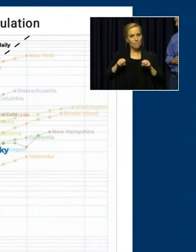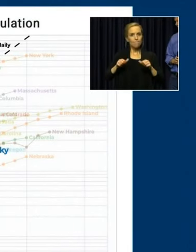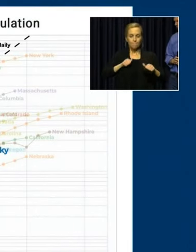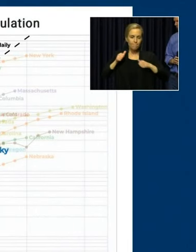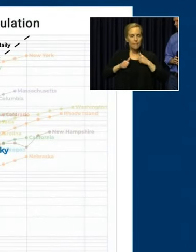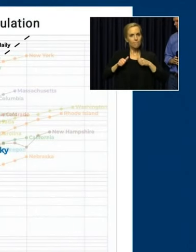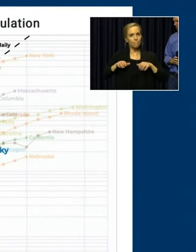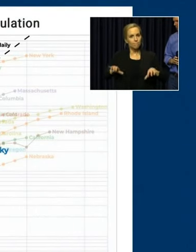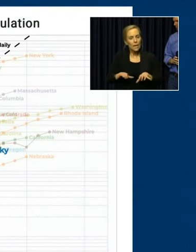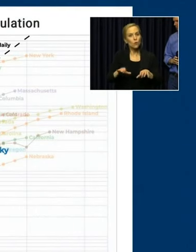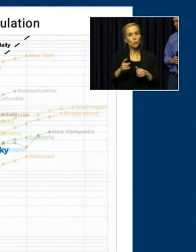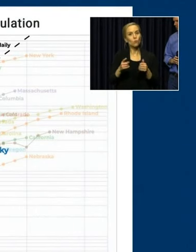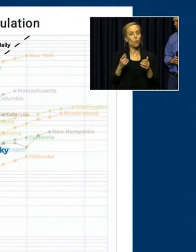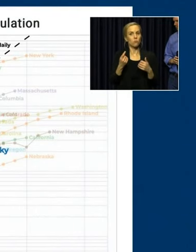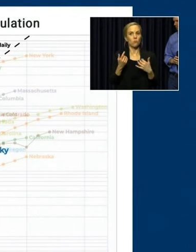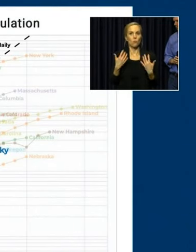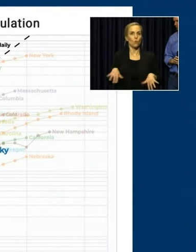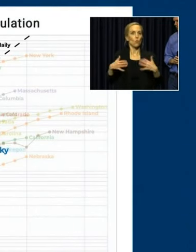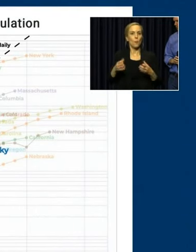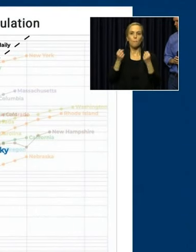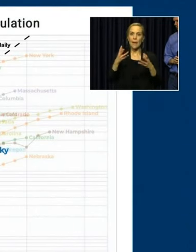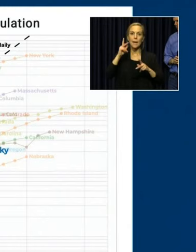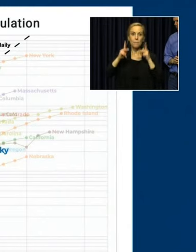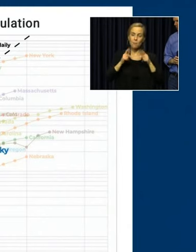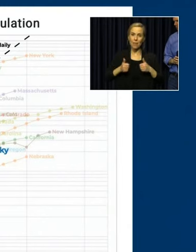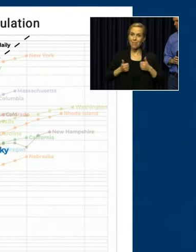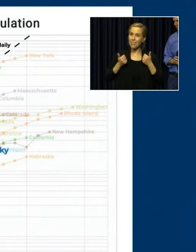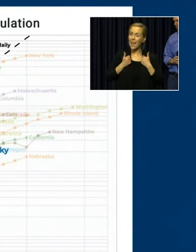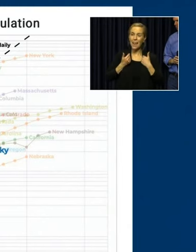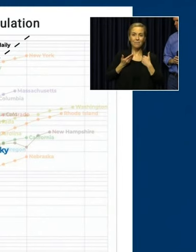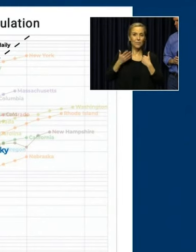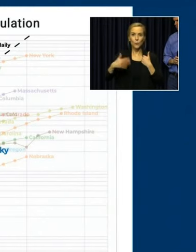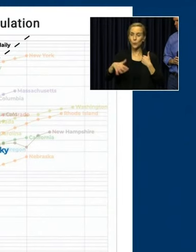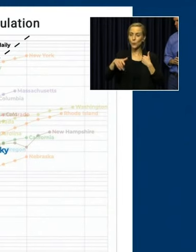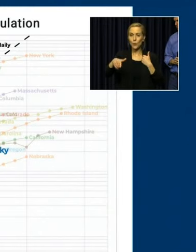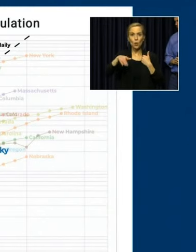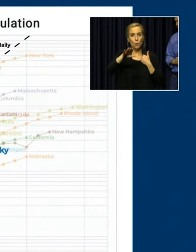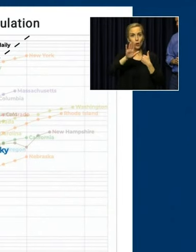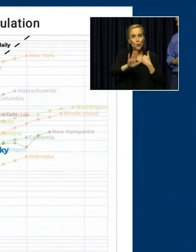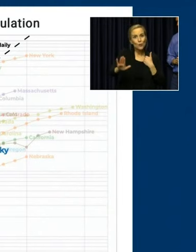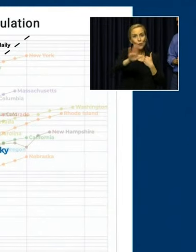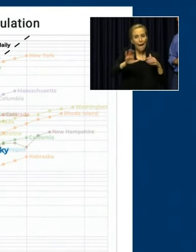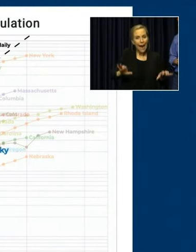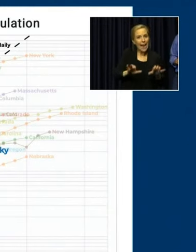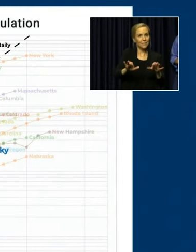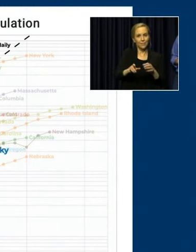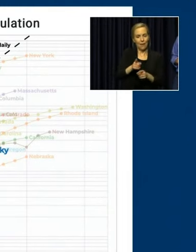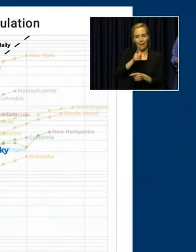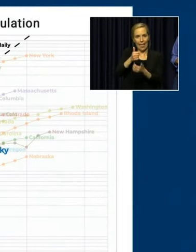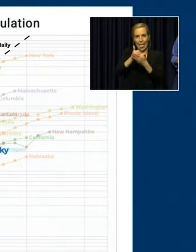THE TESTING WOULD SIGNIFICANTLY INCREASE OUR NUMBER OF TESTS AROUND THE STATE. I'M GOING TO READ OUR NUMBER